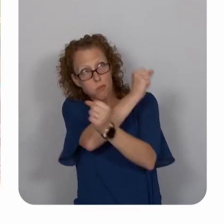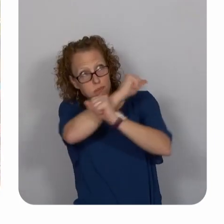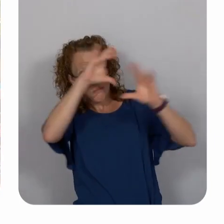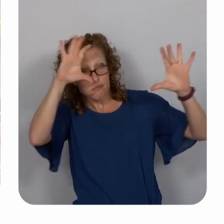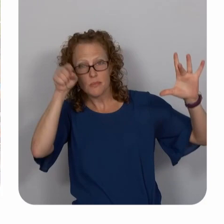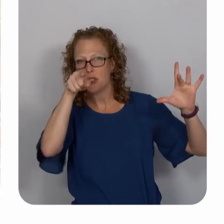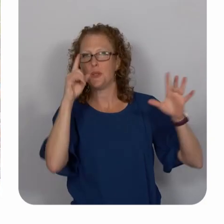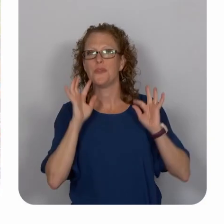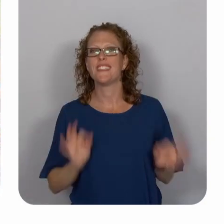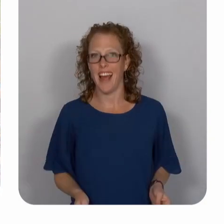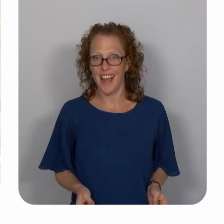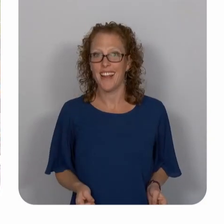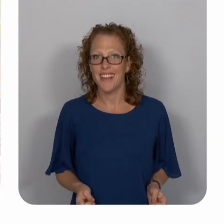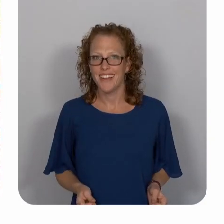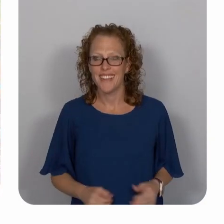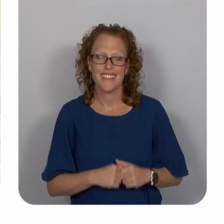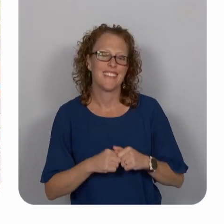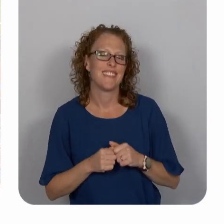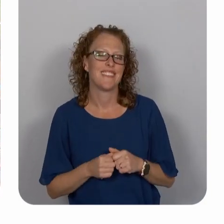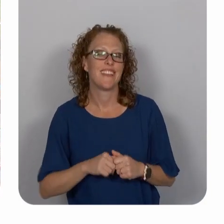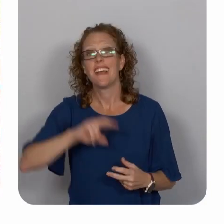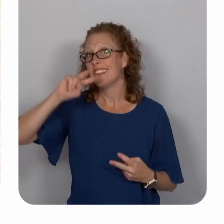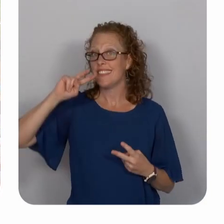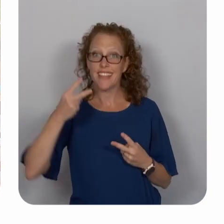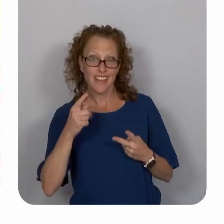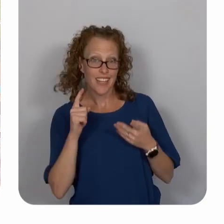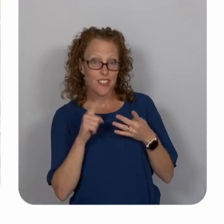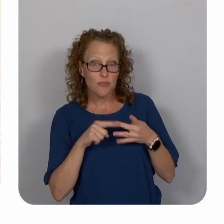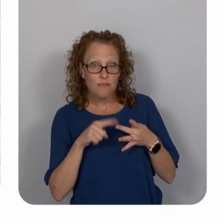Two. We’re announcing the Depth API.